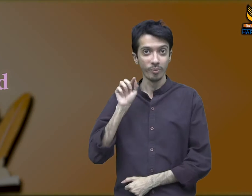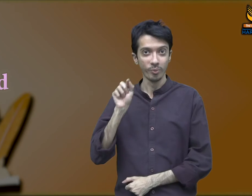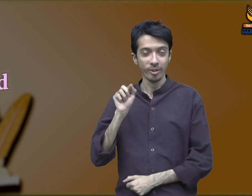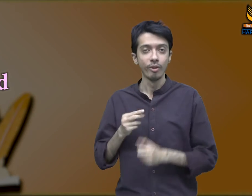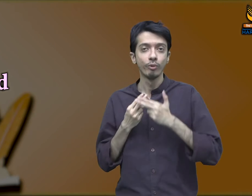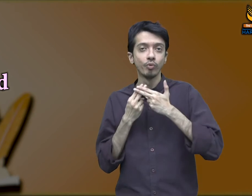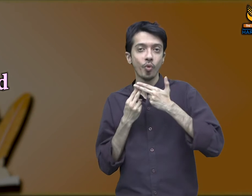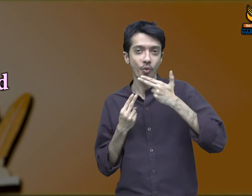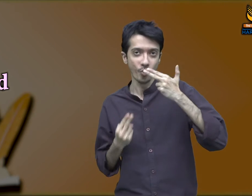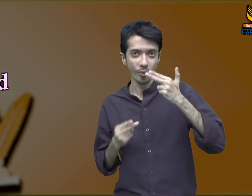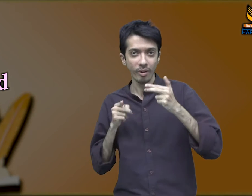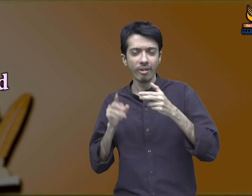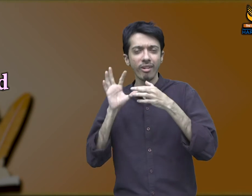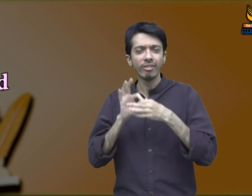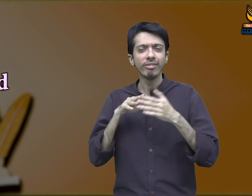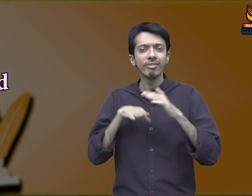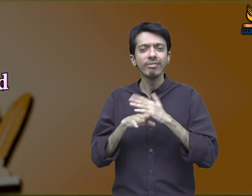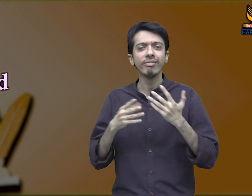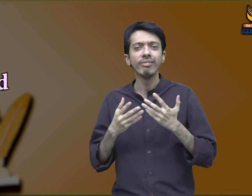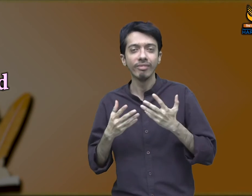Fourth is ballad. It also talks about story.